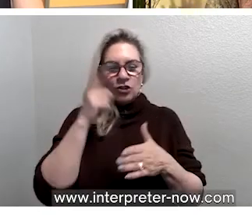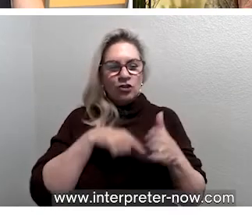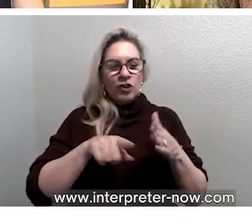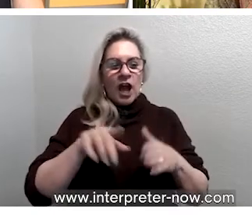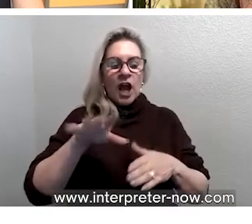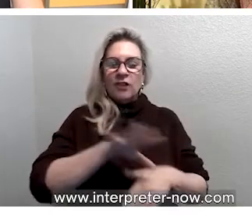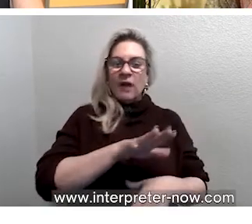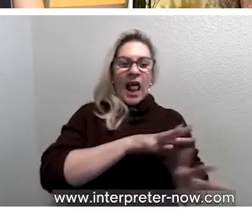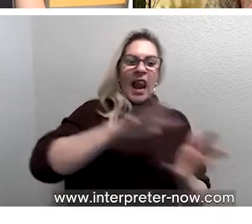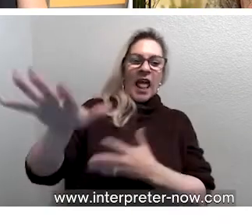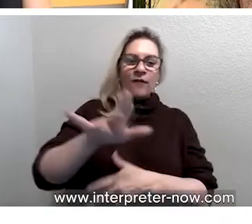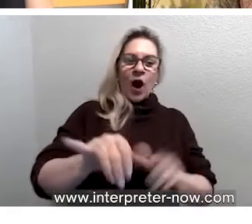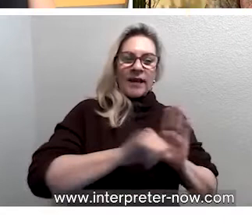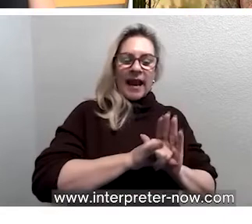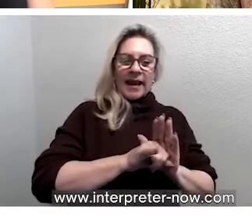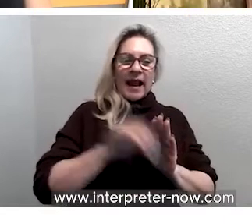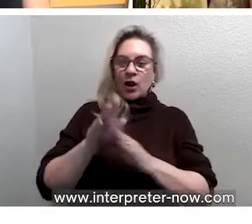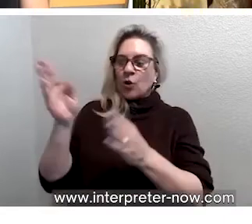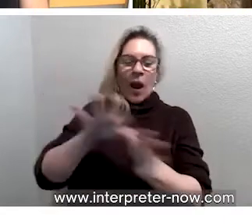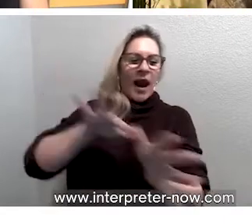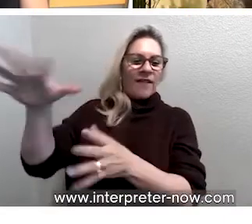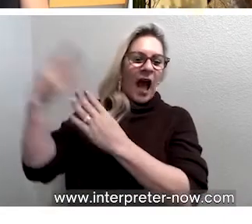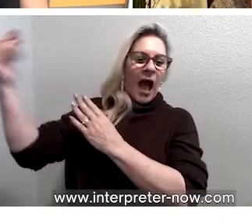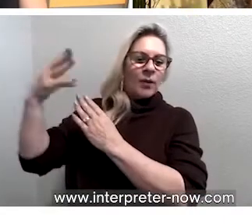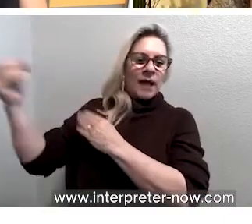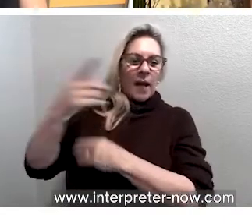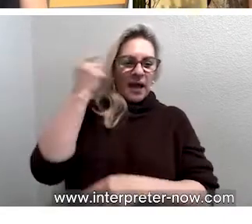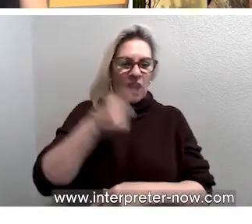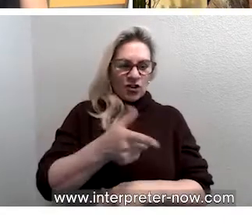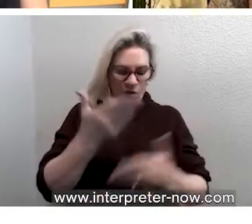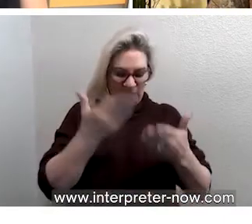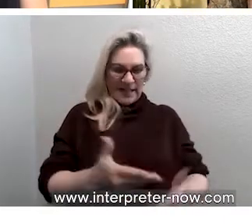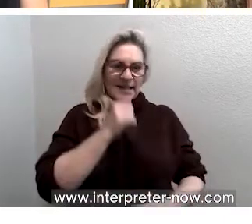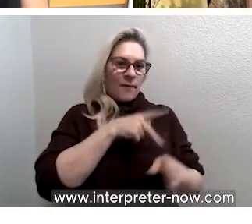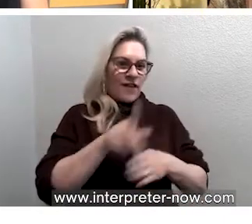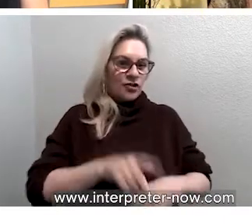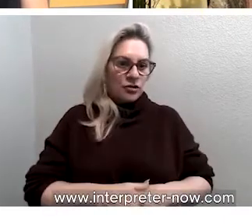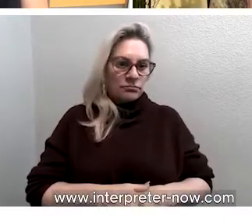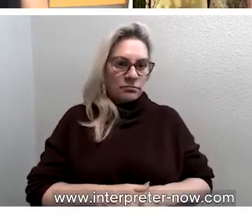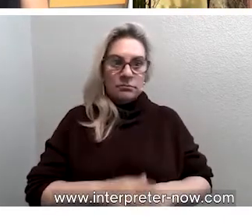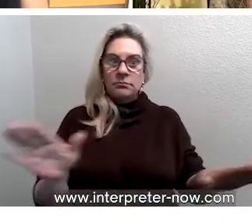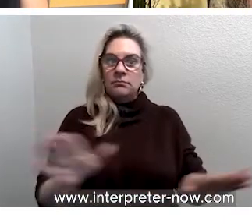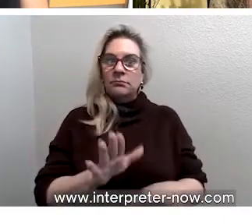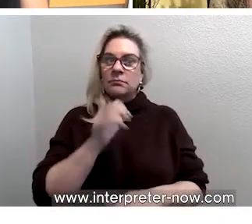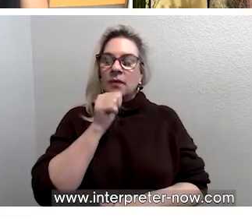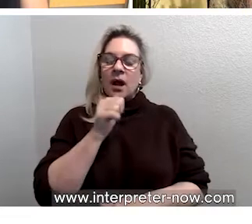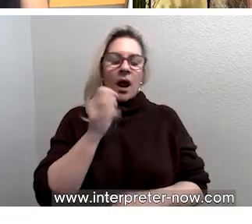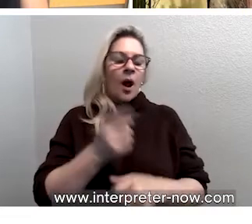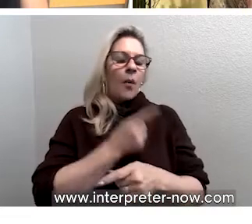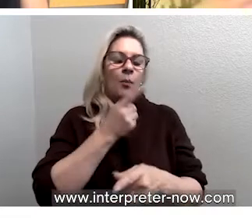you're bothering people because your existence, literally your existence, just as unprofessional is not appropriate for our space.